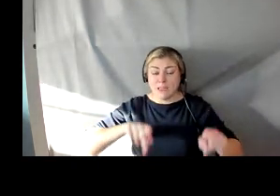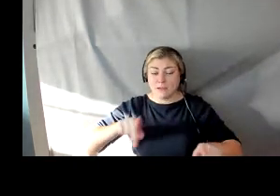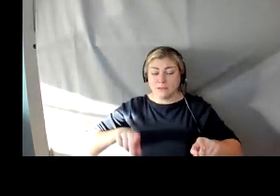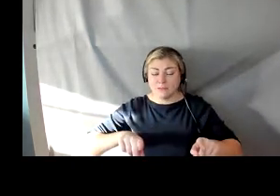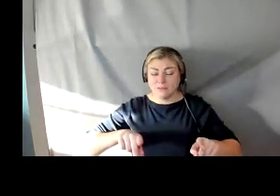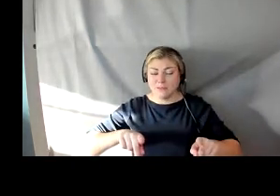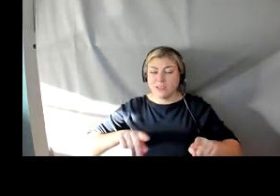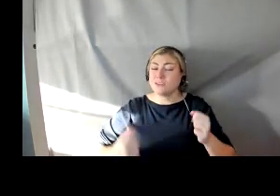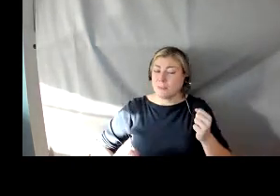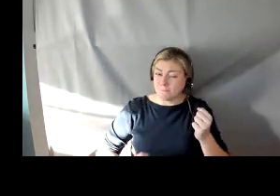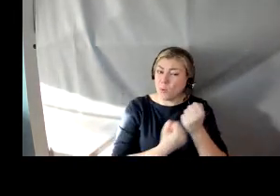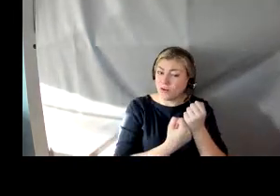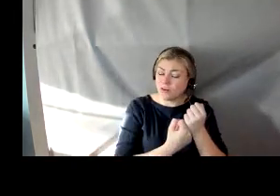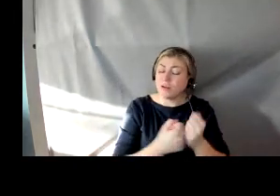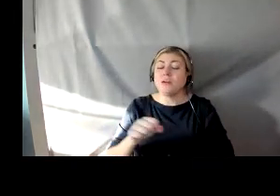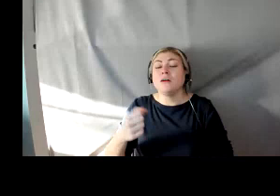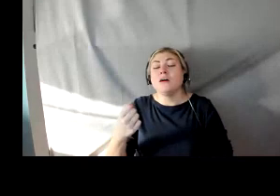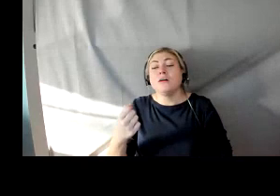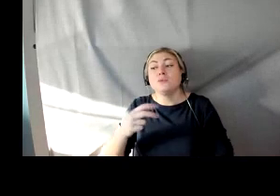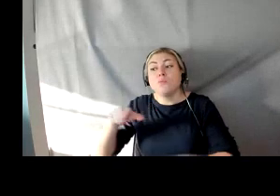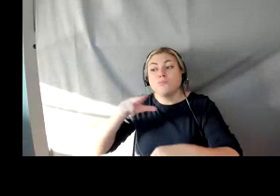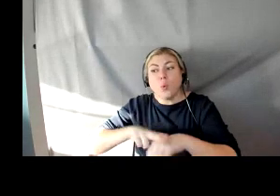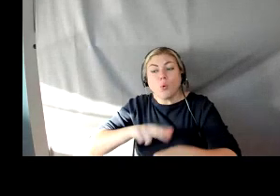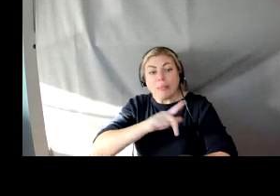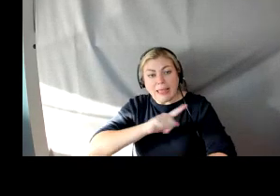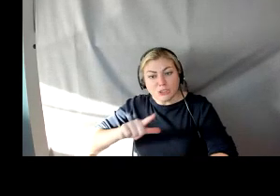looking at, but we we'd love to hear your thoughts on